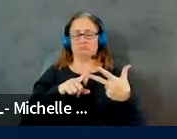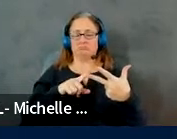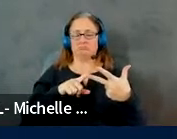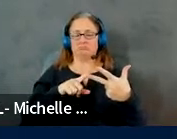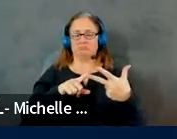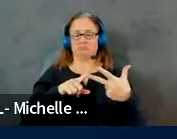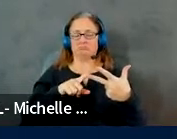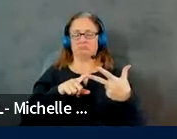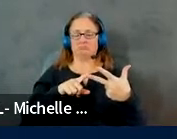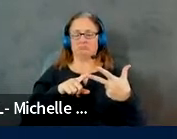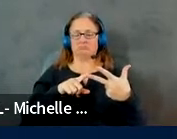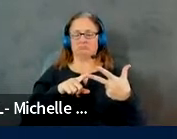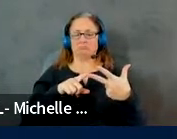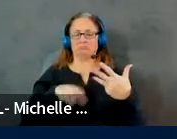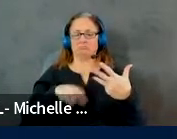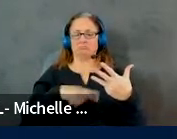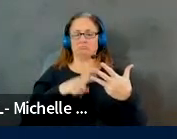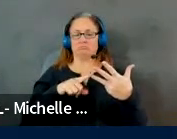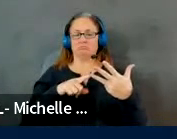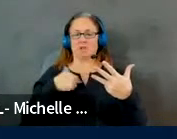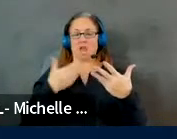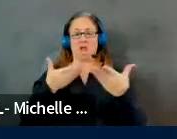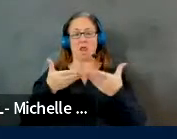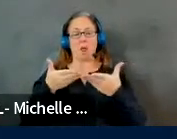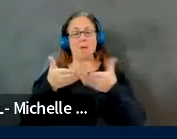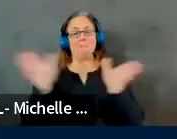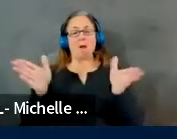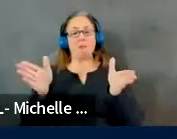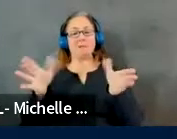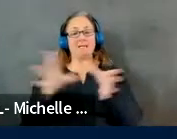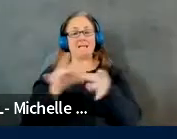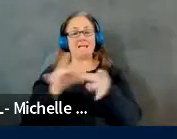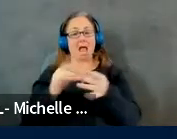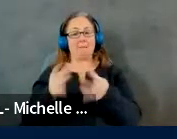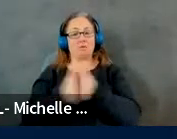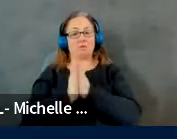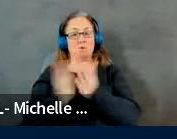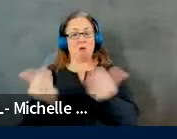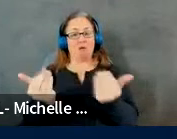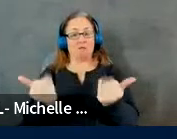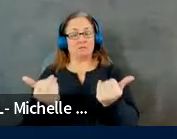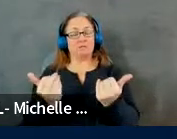session, we put out a public request for public comments that went through summer